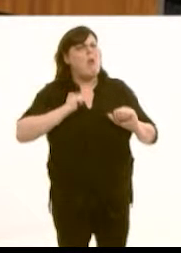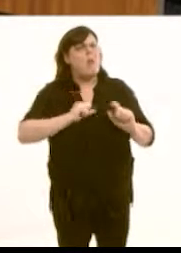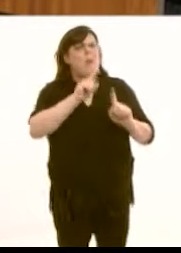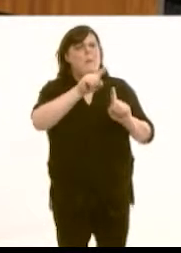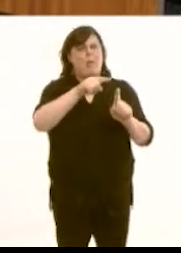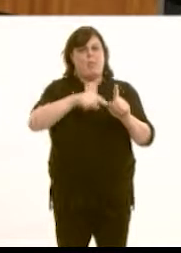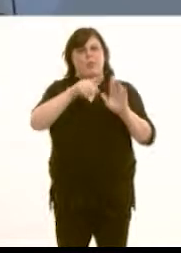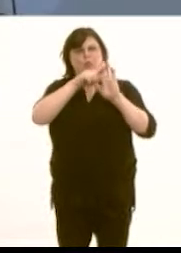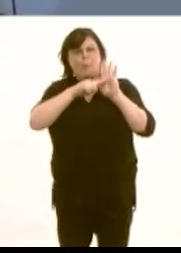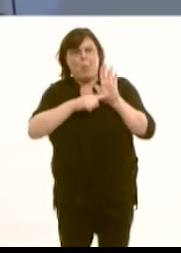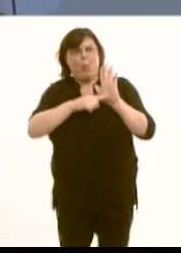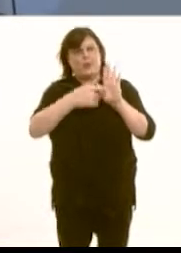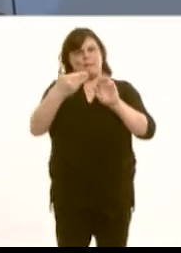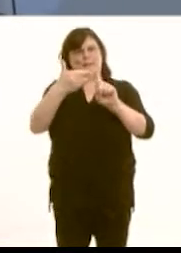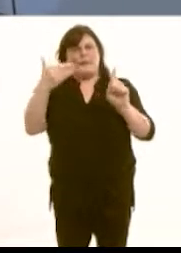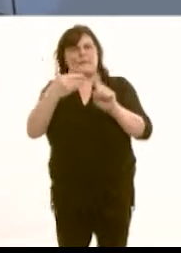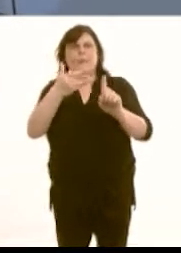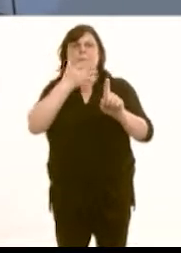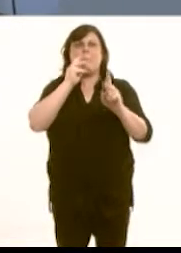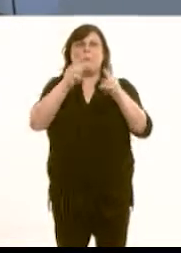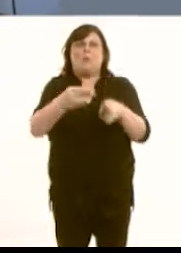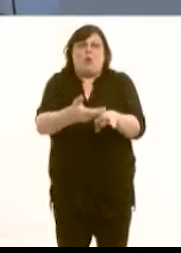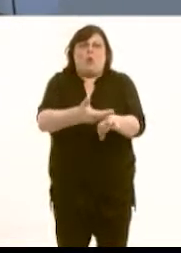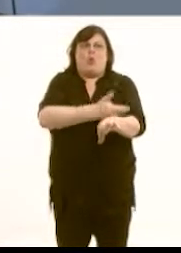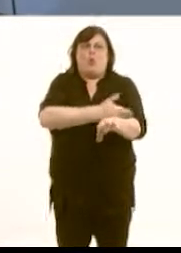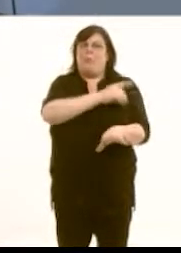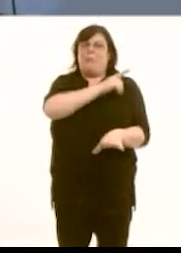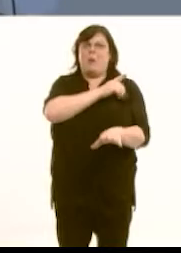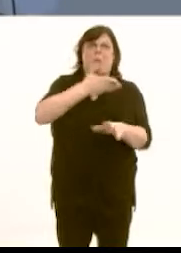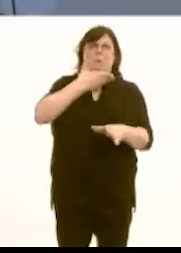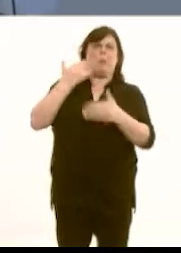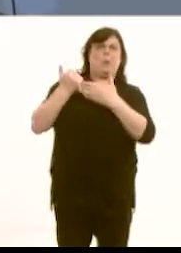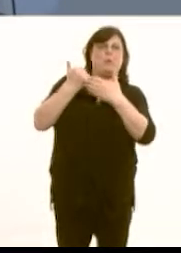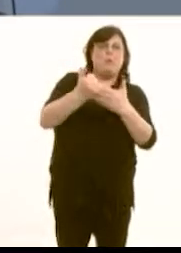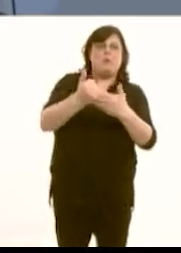premature deaths because people, sadly, were not getting the help and support they required